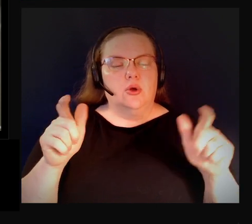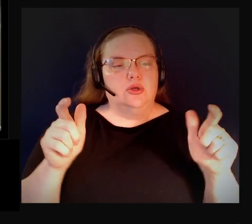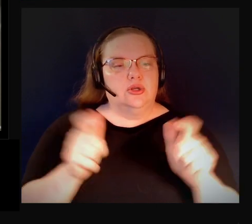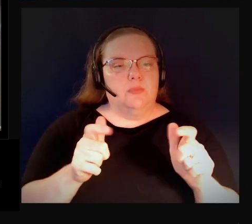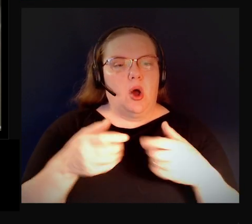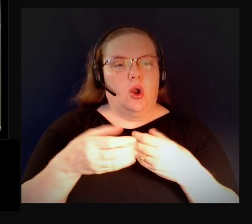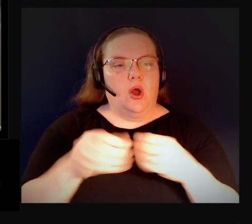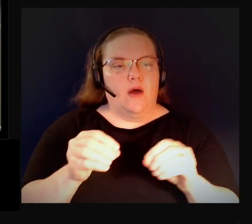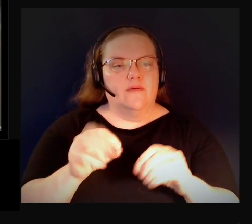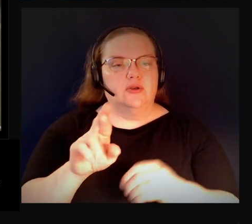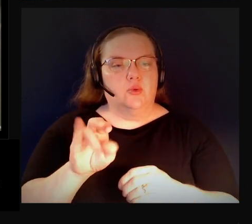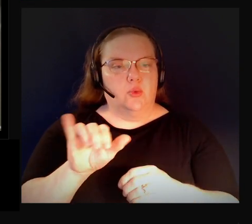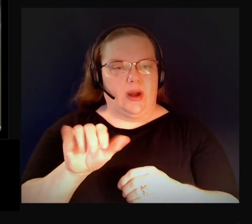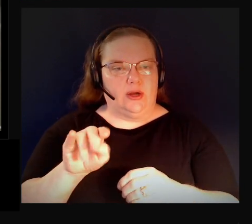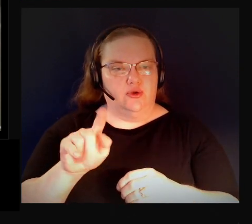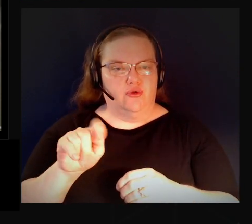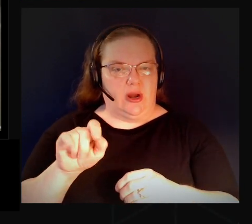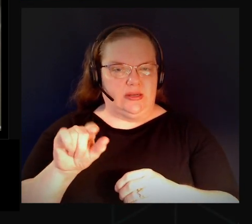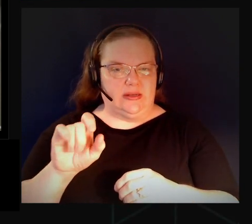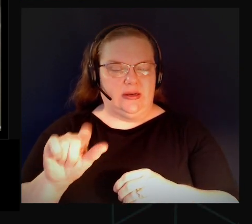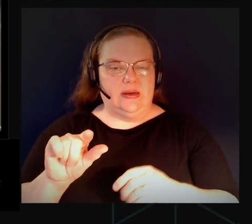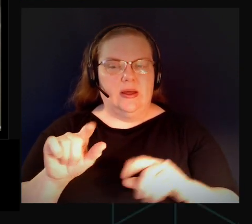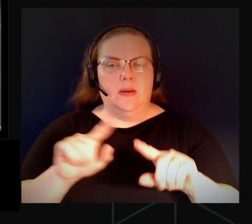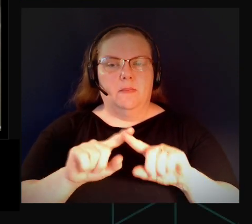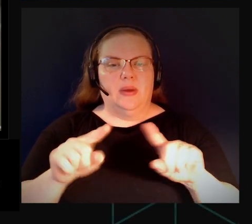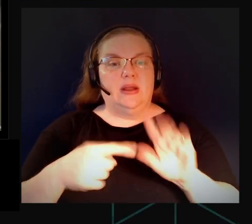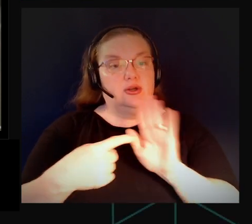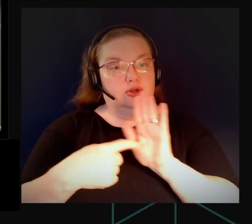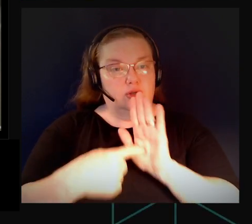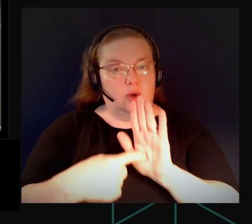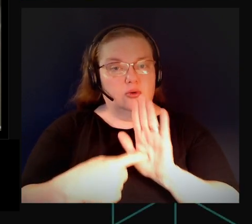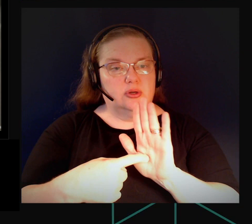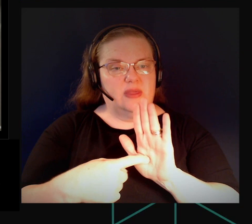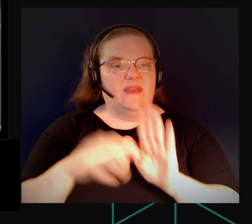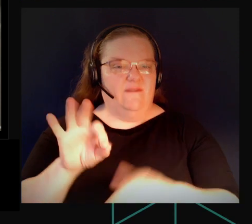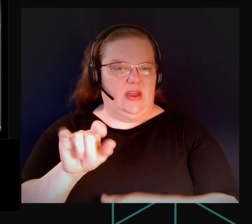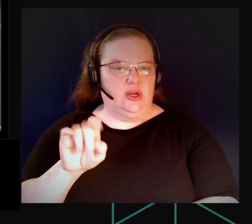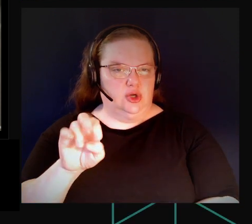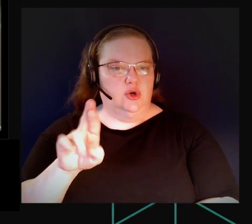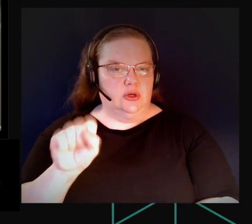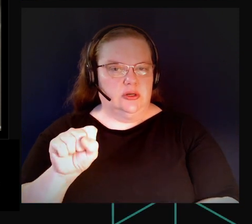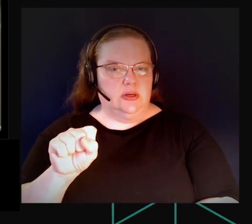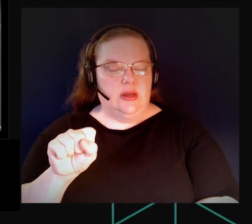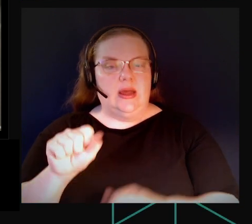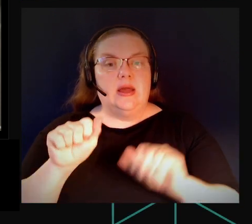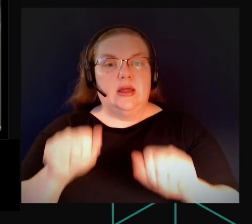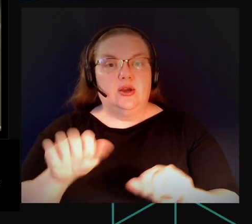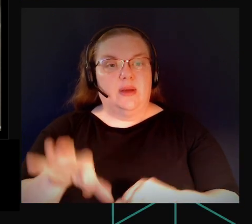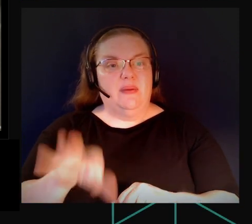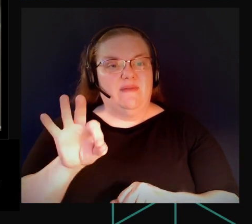This project demonstrates HDRP's ray tracing features. This can be found on the Unity Xbox Forum thread,